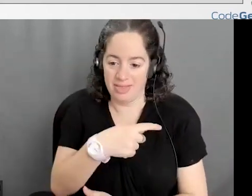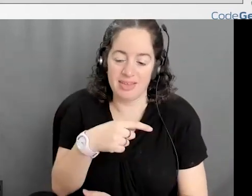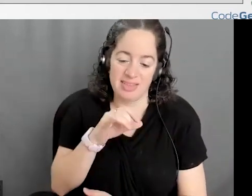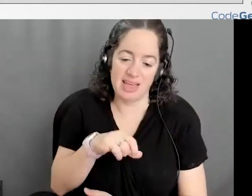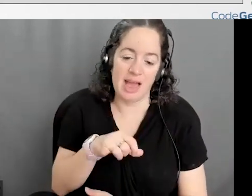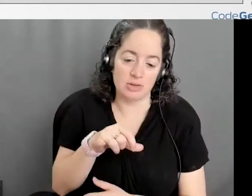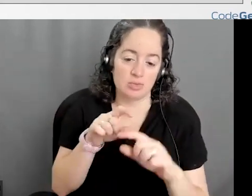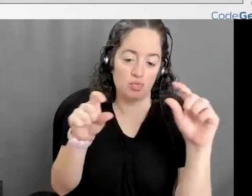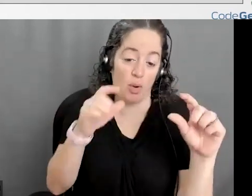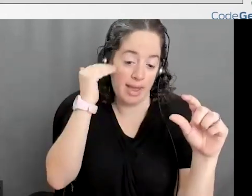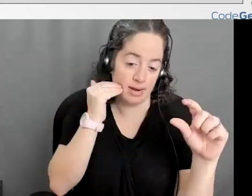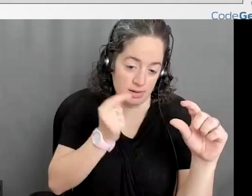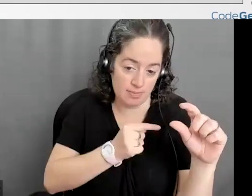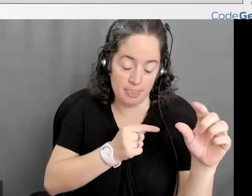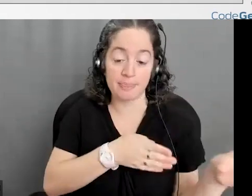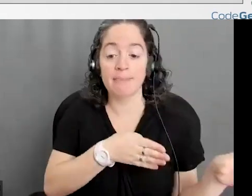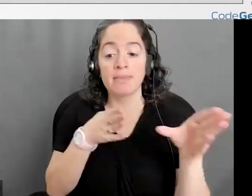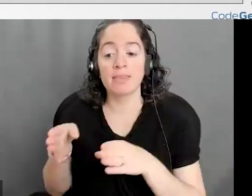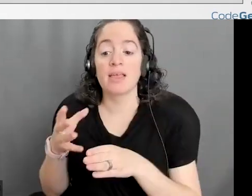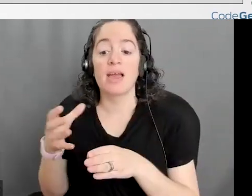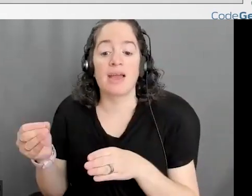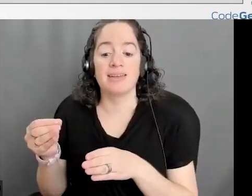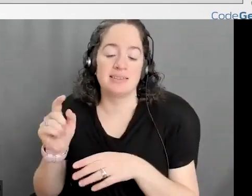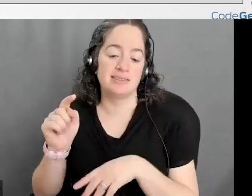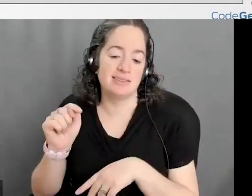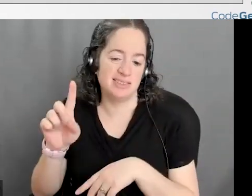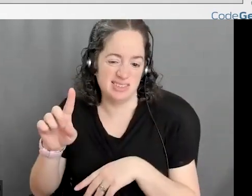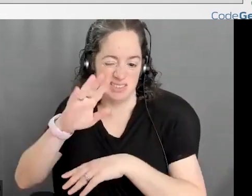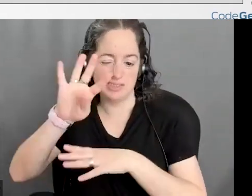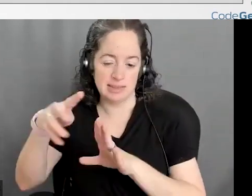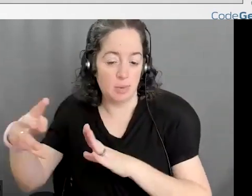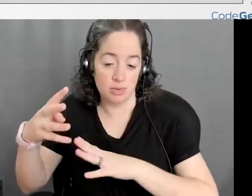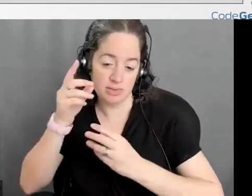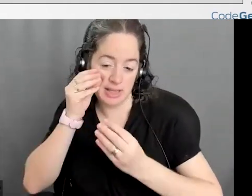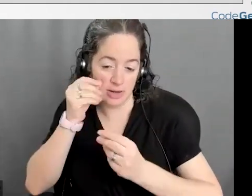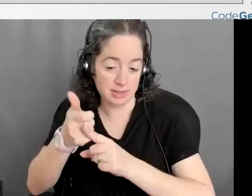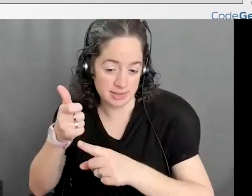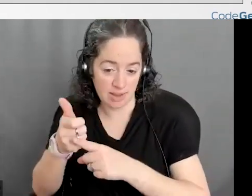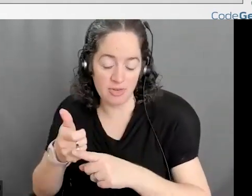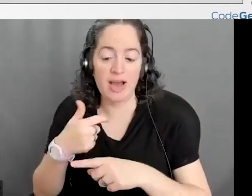Then the table data itself, I had to add tab index equals minus one